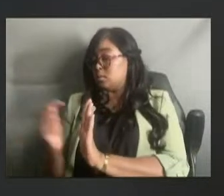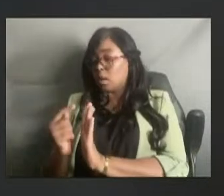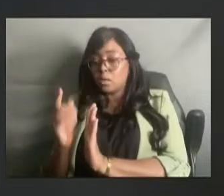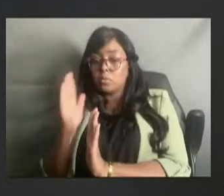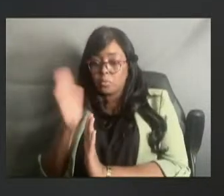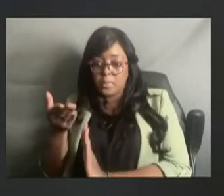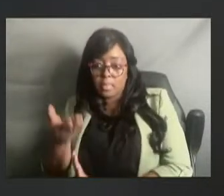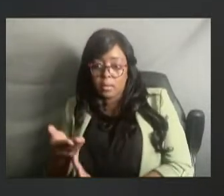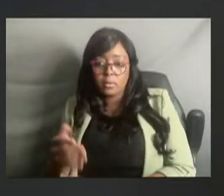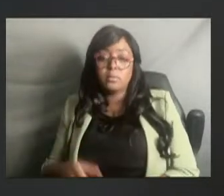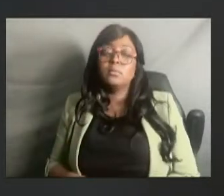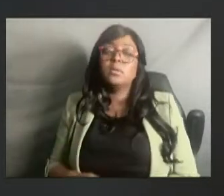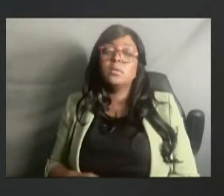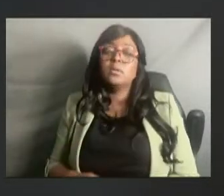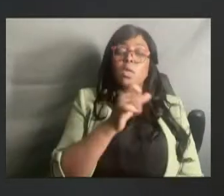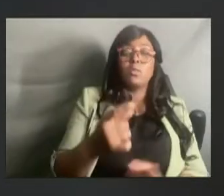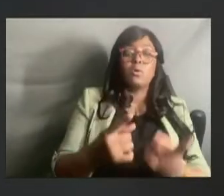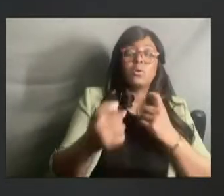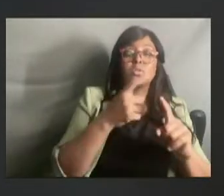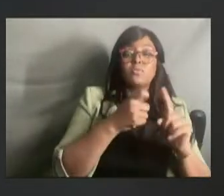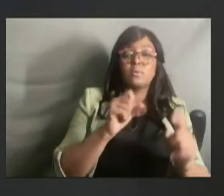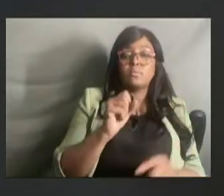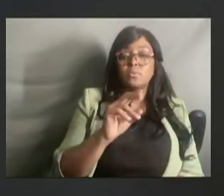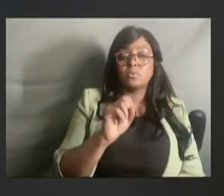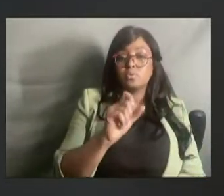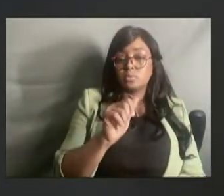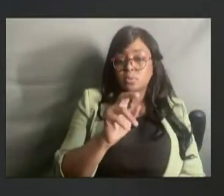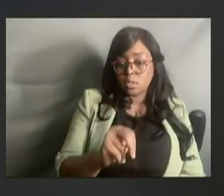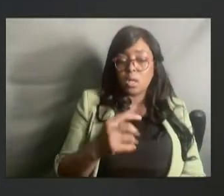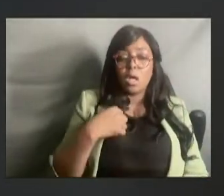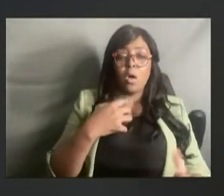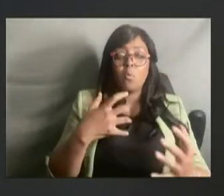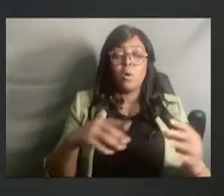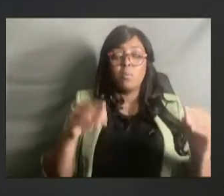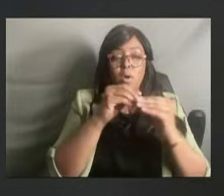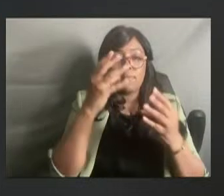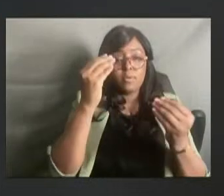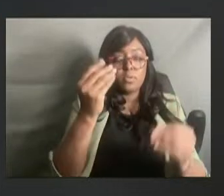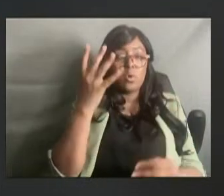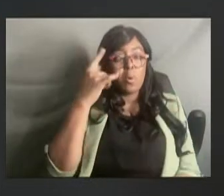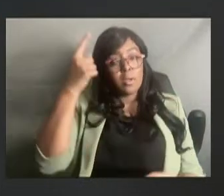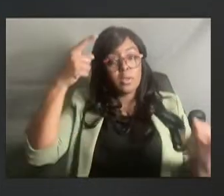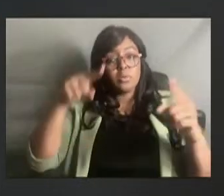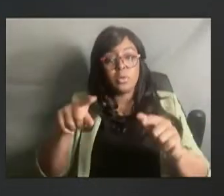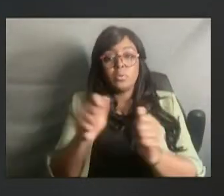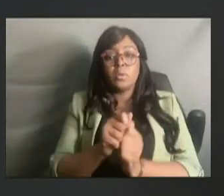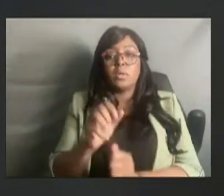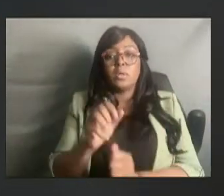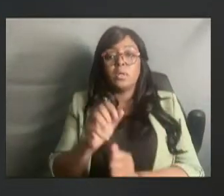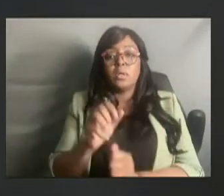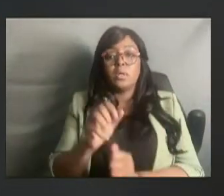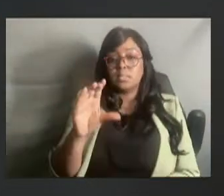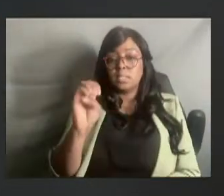one place, but we may have it reflected in another. Got another question from Susan. I